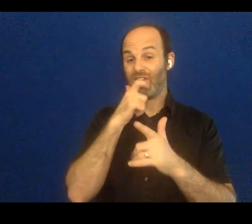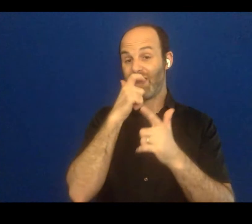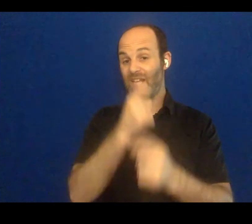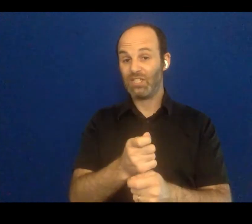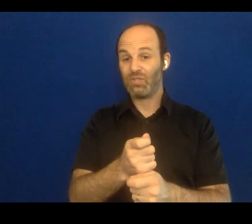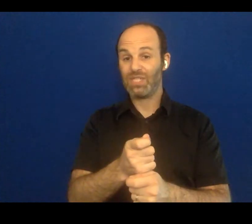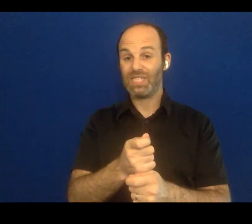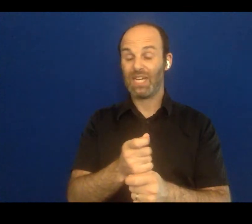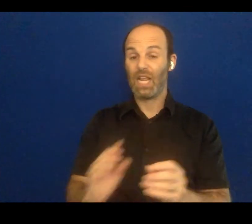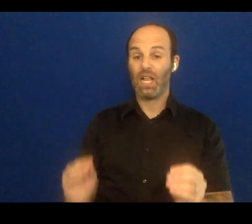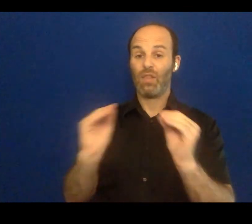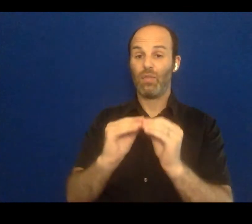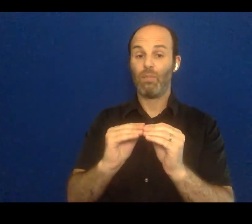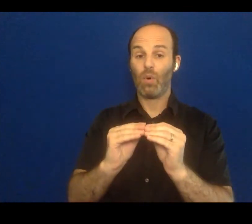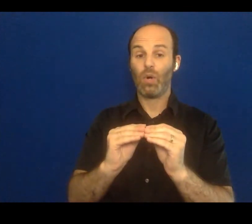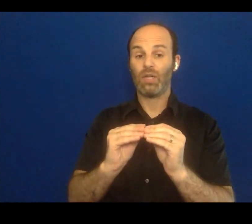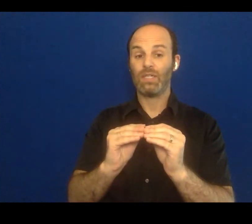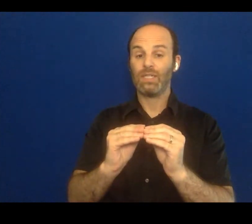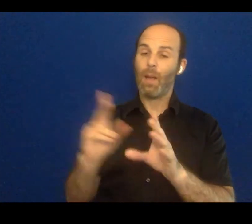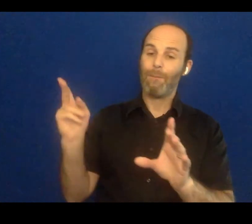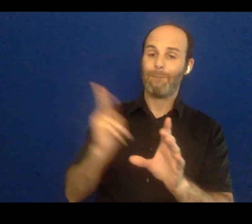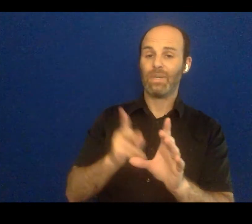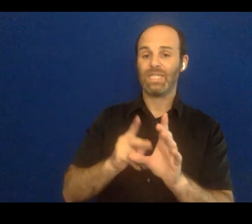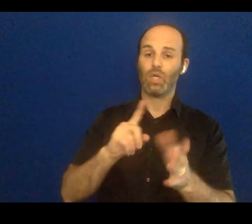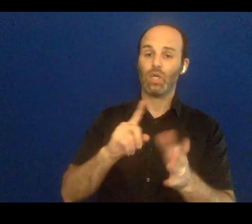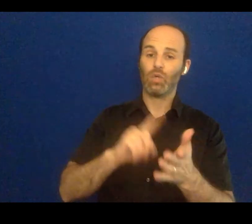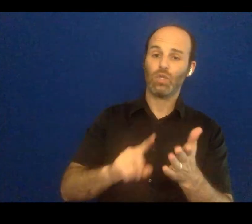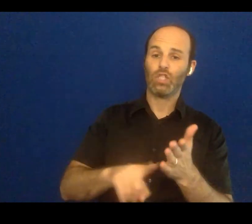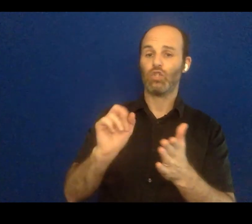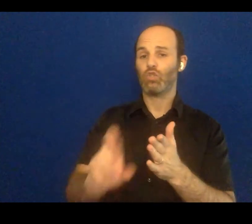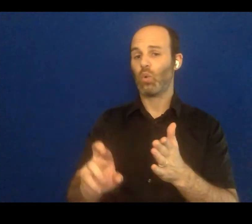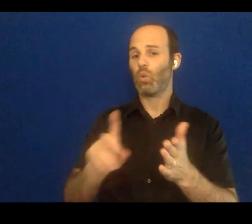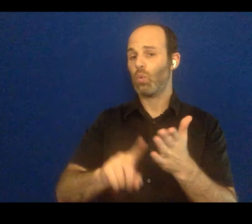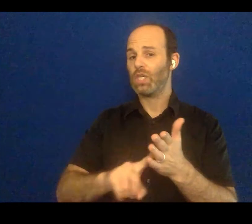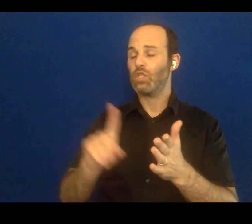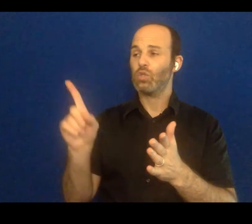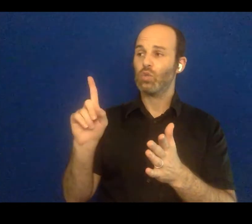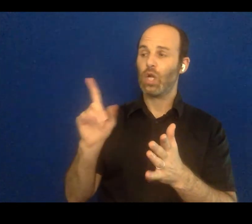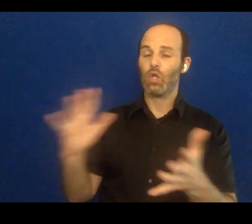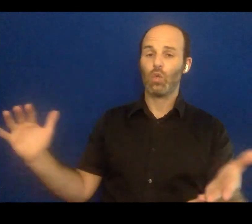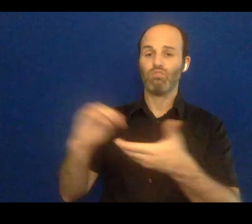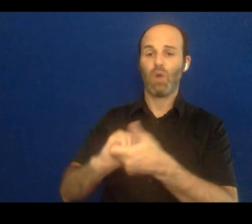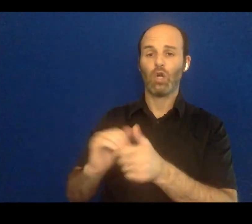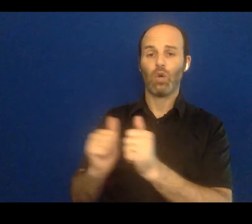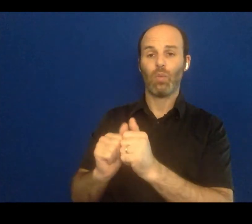NOT INTERESTED IN KIND OF MORE RESEARCH WHERE YOU ARE PARTNERING WITH MEMBERS OF THE DISABILITY COMMUNITY.